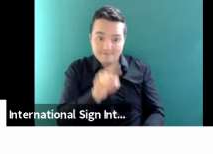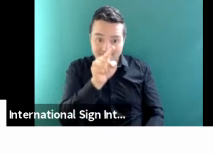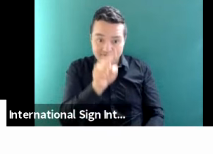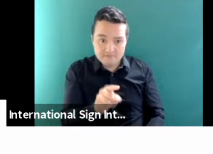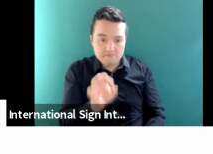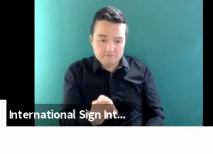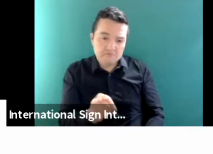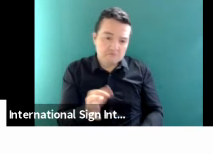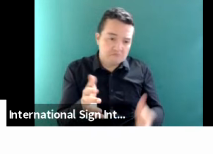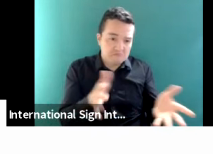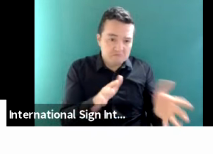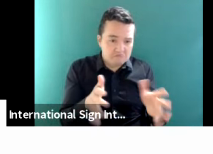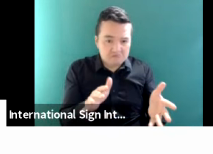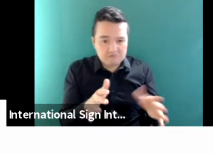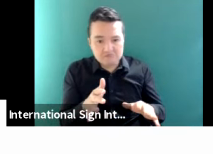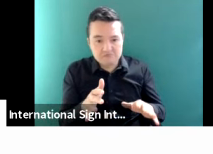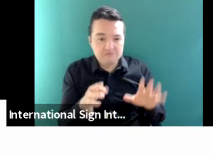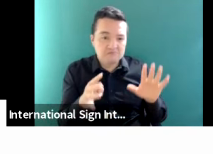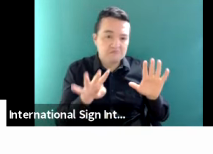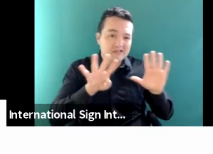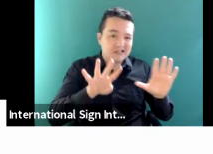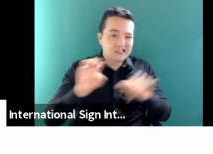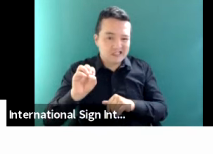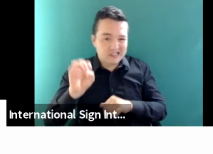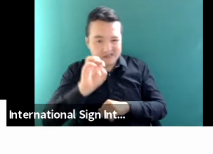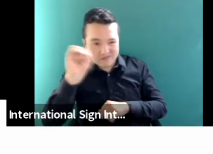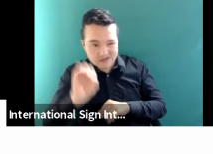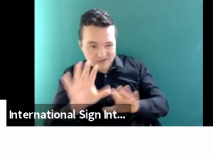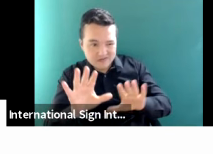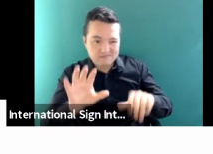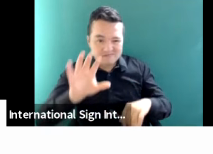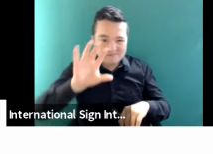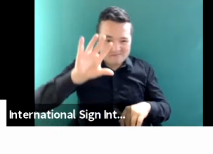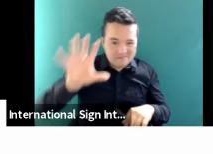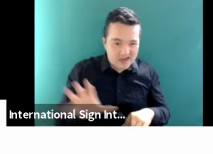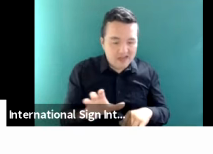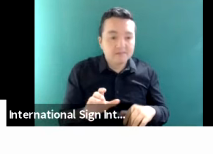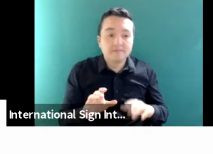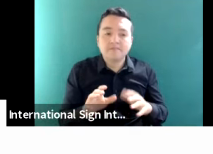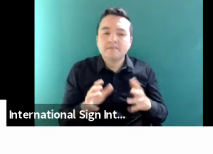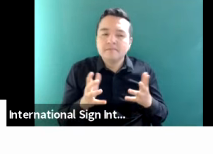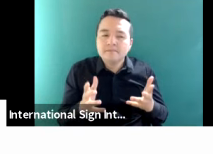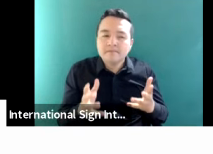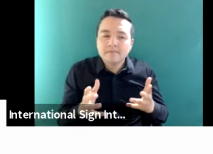In terms of commitments, the difference variables we check. Of course CRPD ratification is a key element.